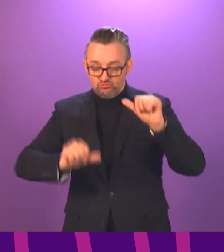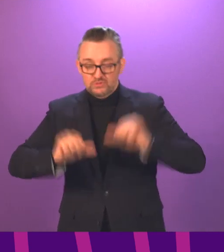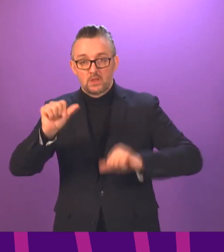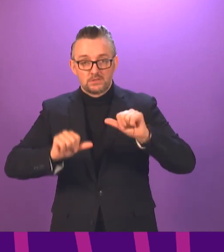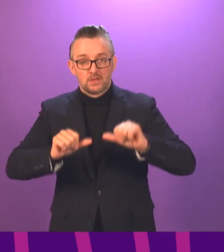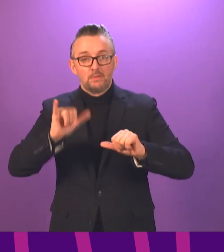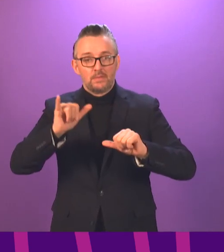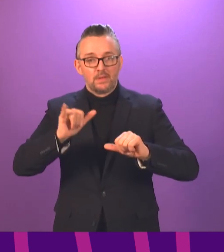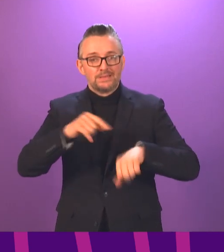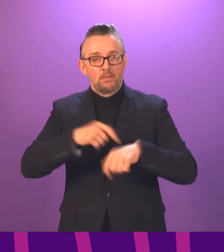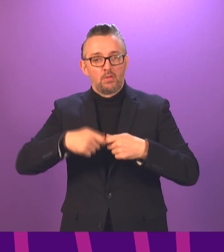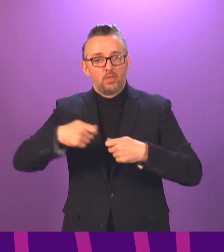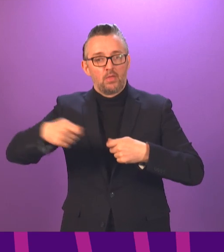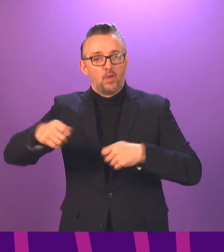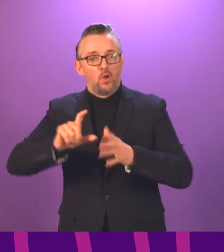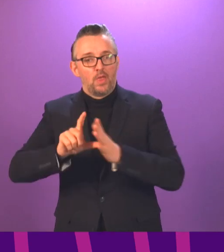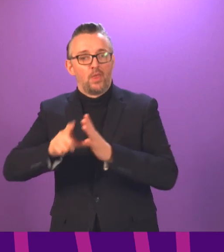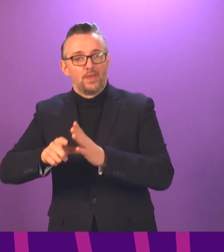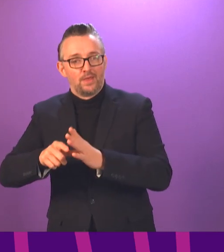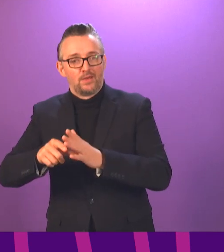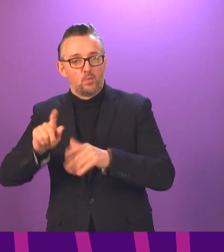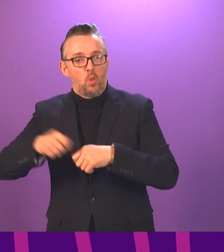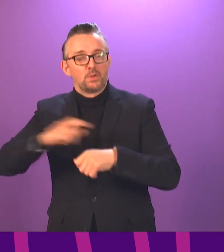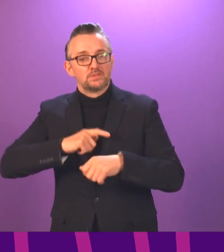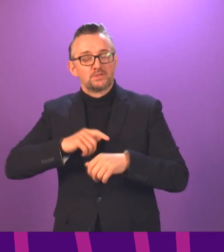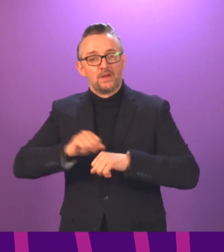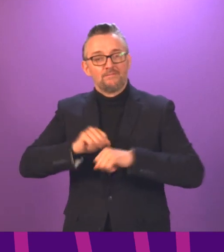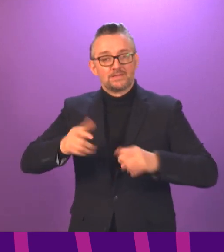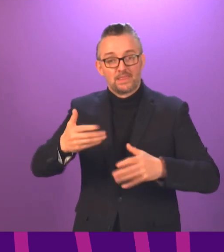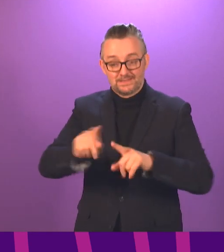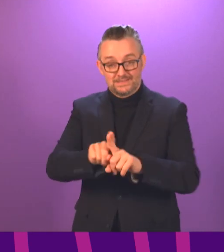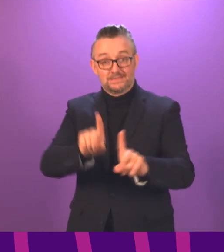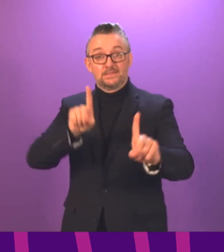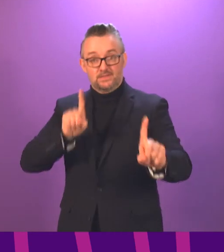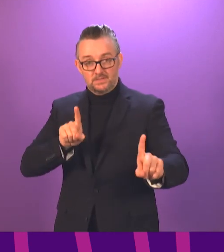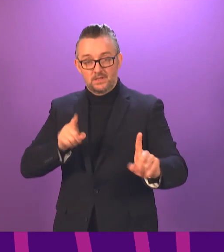will take longer to arrive. Ensuring physical distancing while allowing the process to be